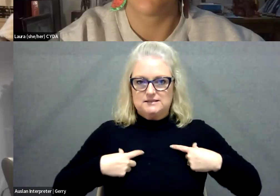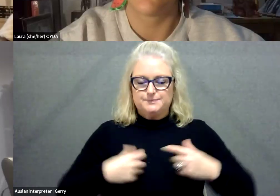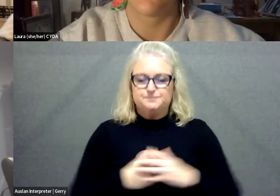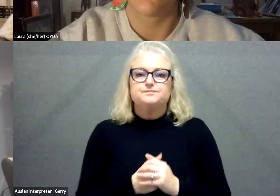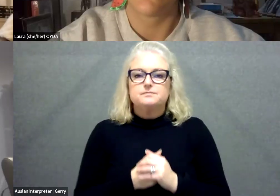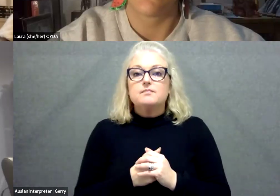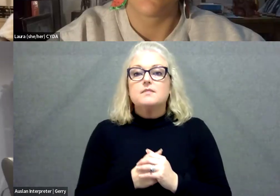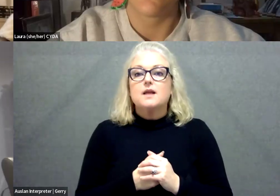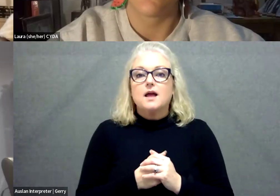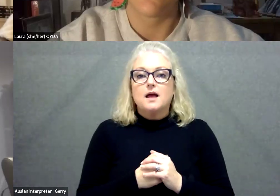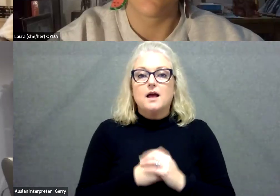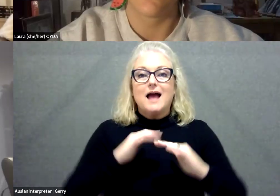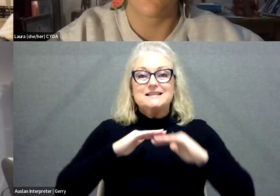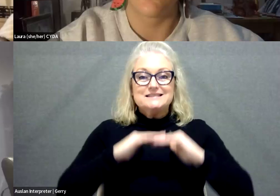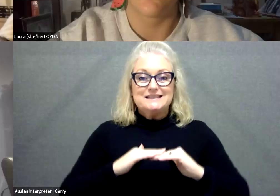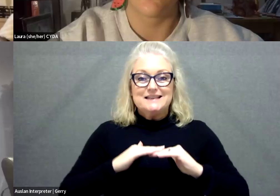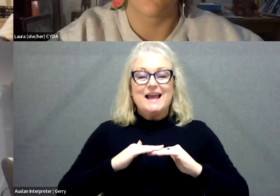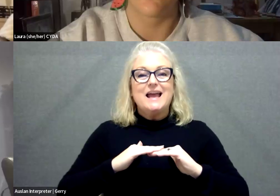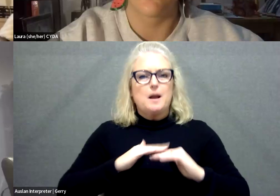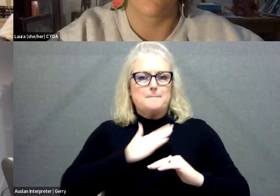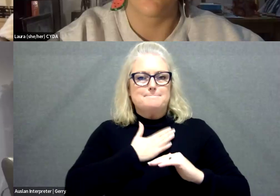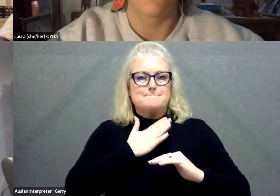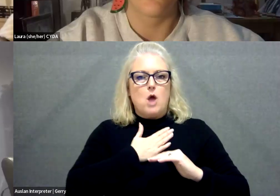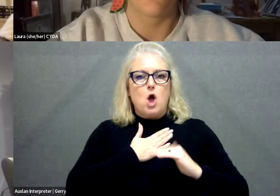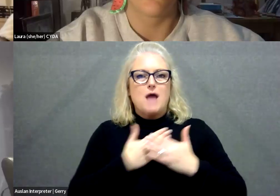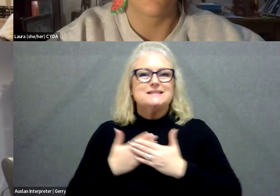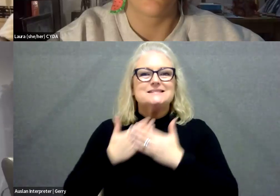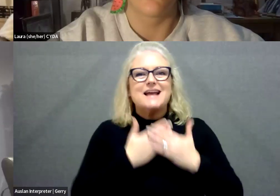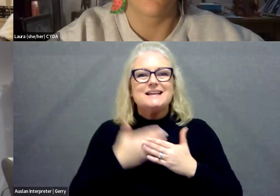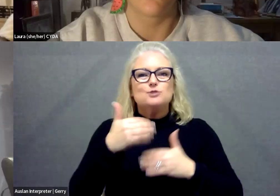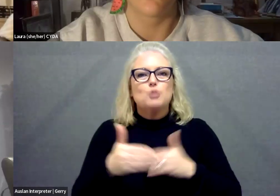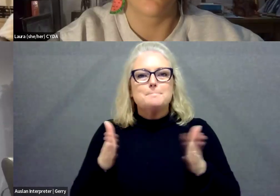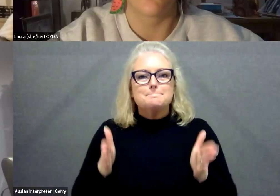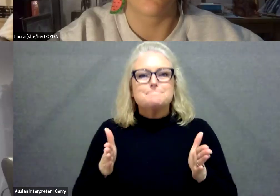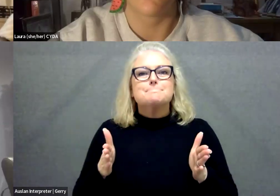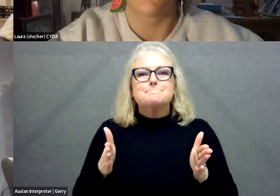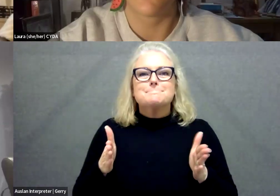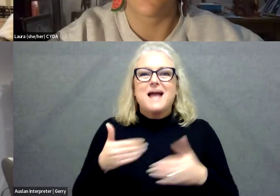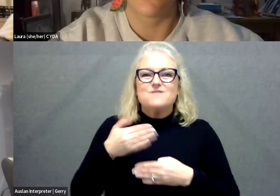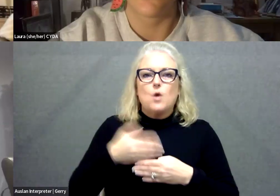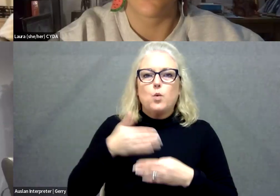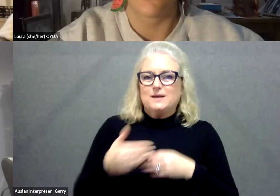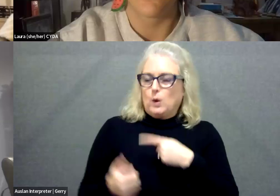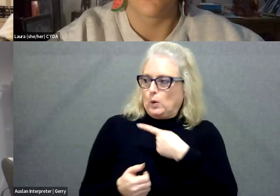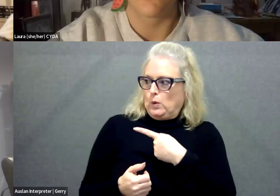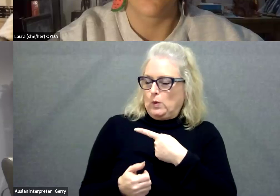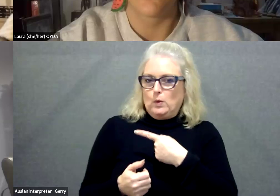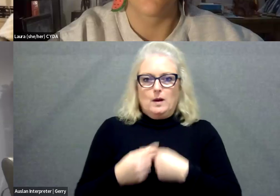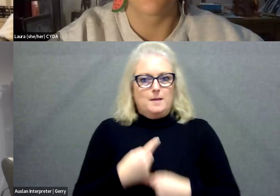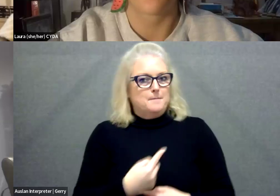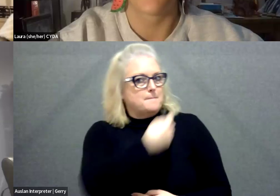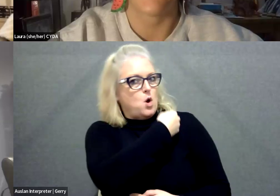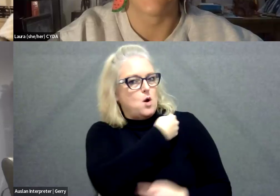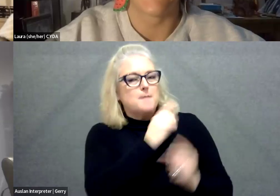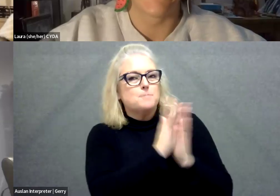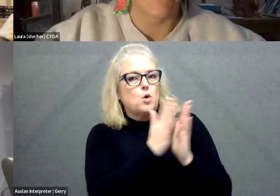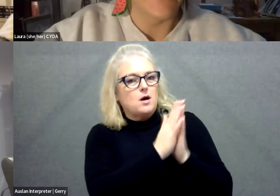sitting in my study with a window next to me and my desk with some books and a plant behind me.